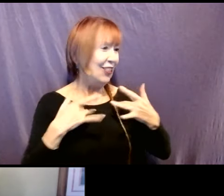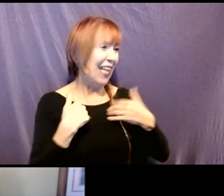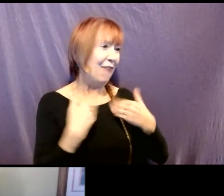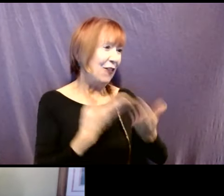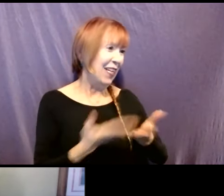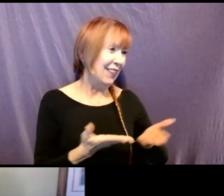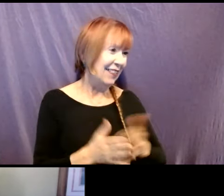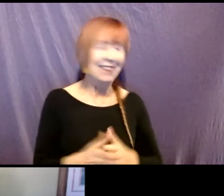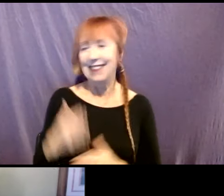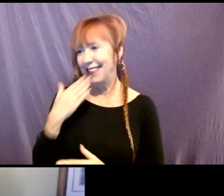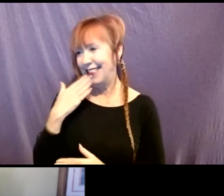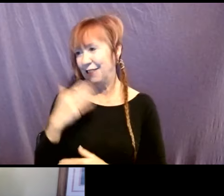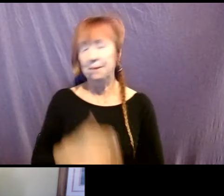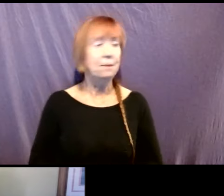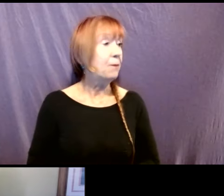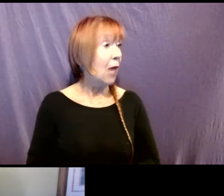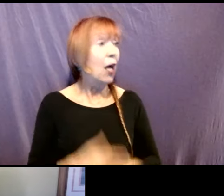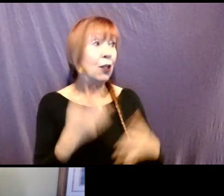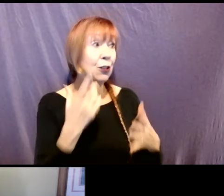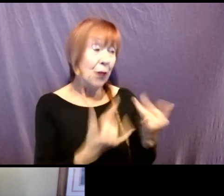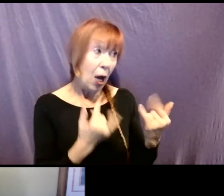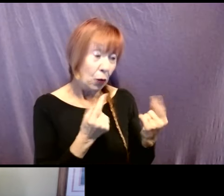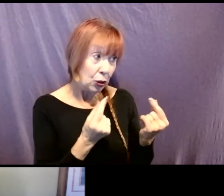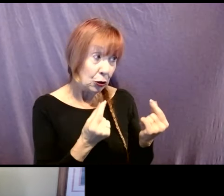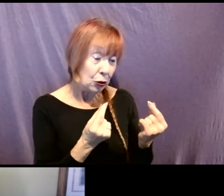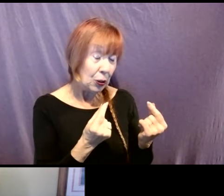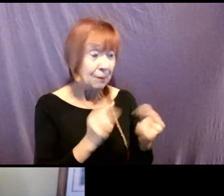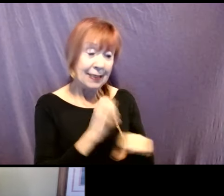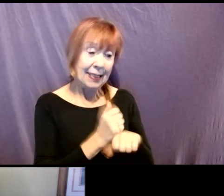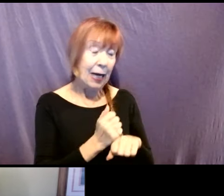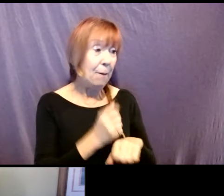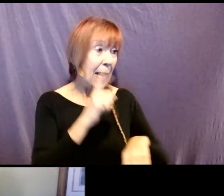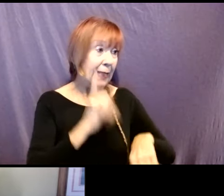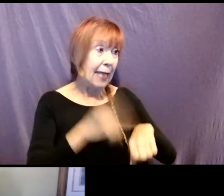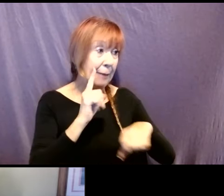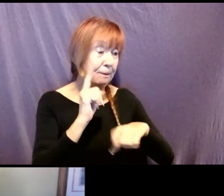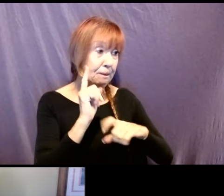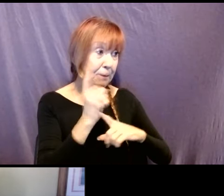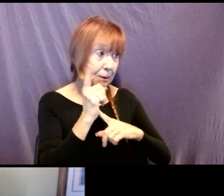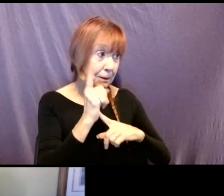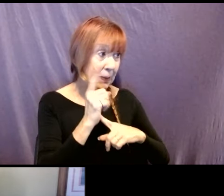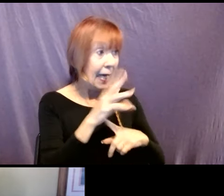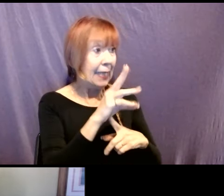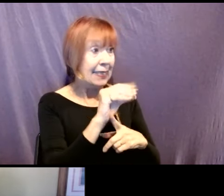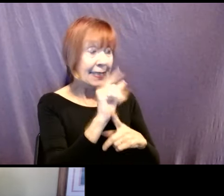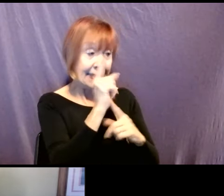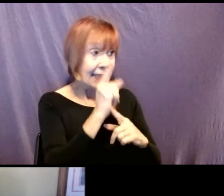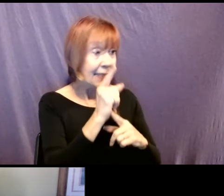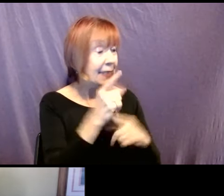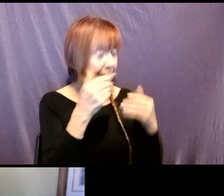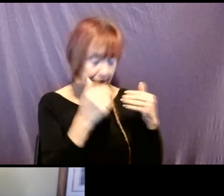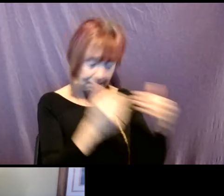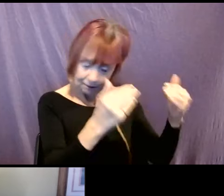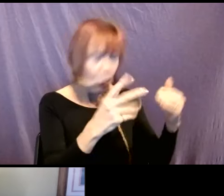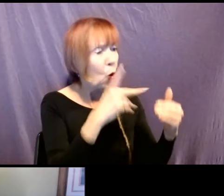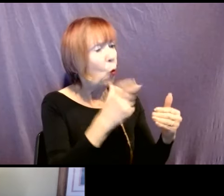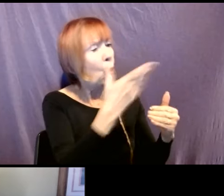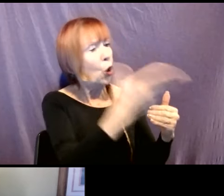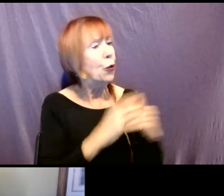Thank you. So here's what I'm gonna do. I'm gonna put a little timer up here, it's gonna go for 60 seconds, and let's just here who you are for 60 seconds.